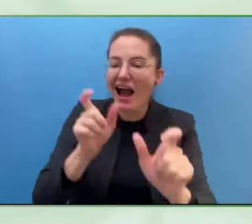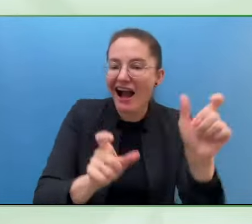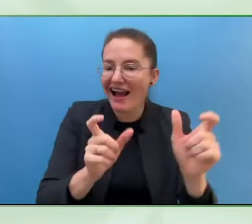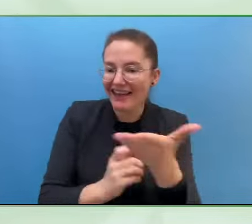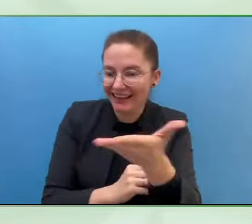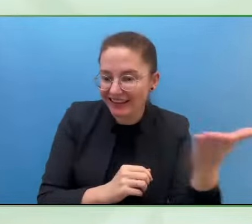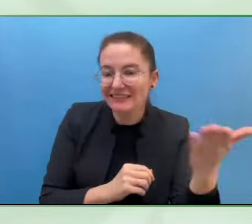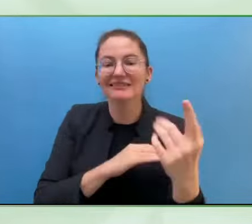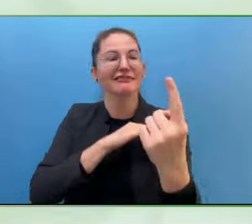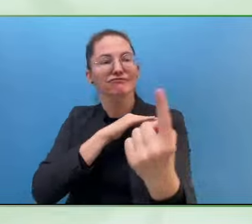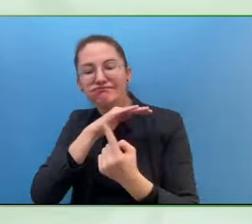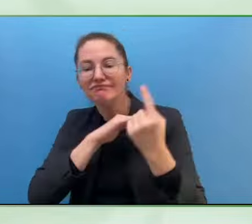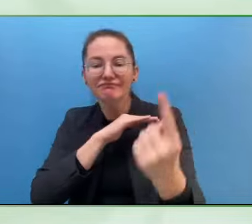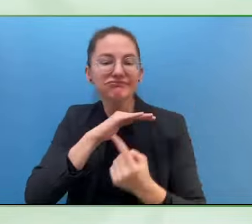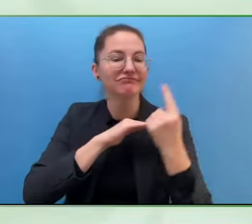that. That is very important.